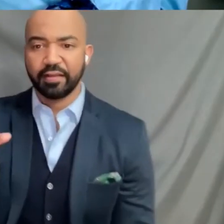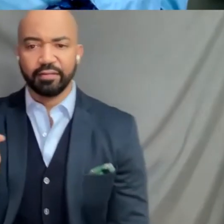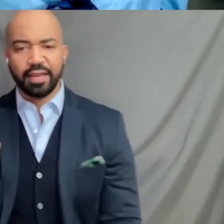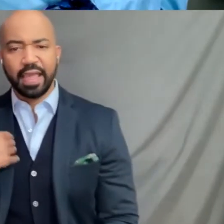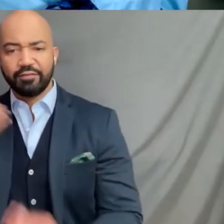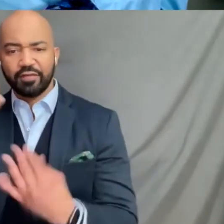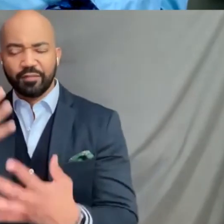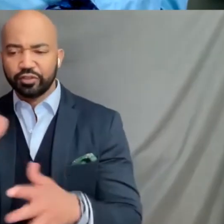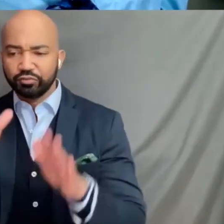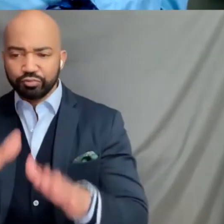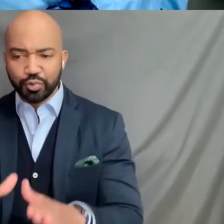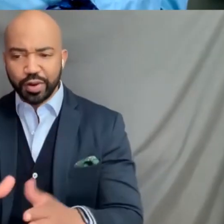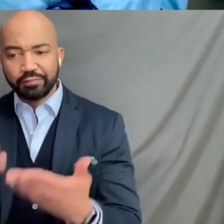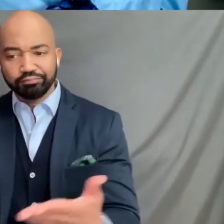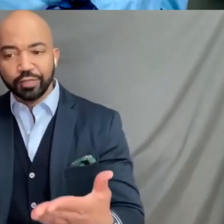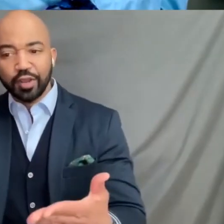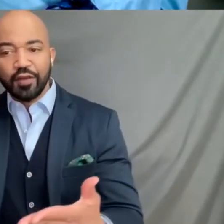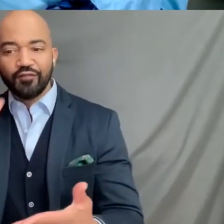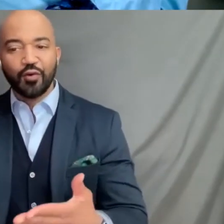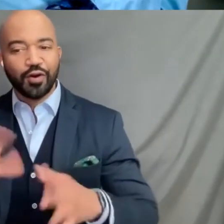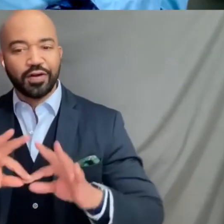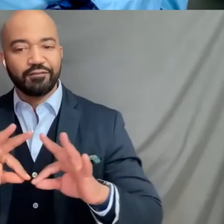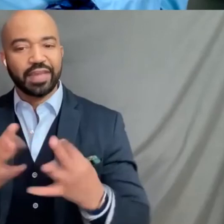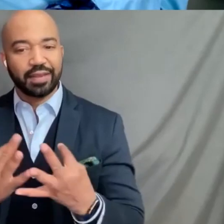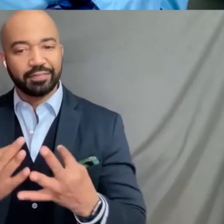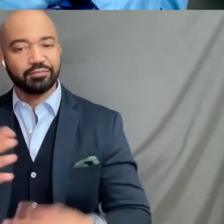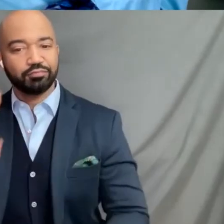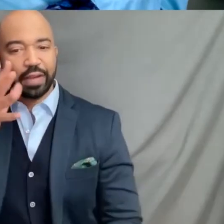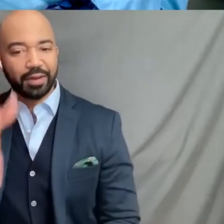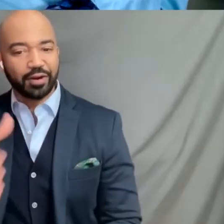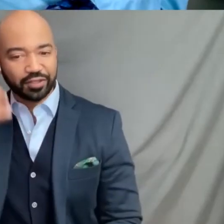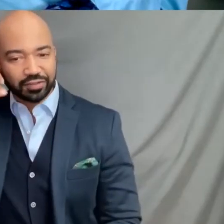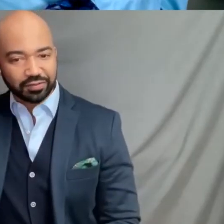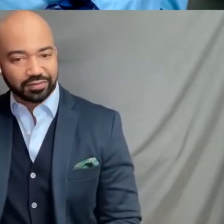Yeah, Caleb were there other questions that you noted along the way?